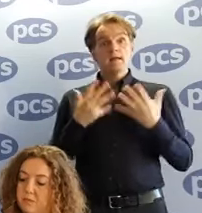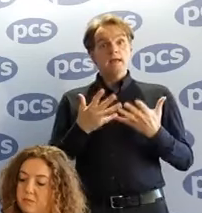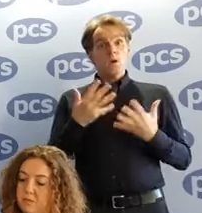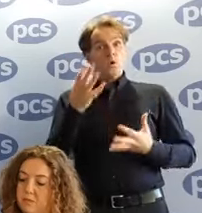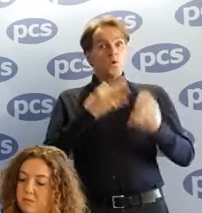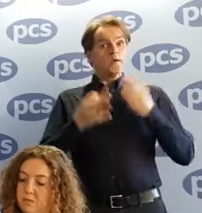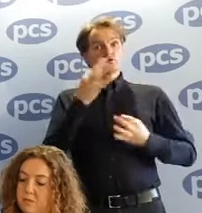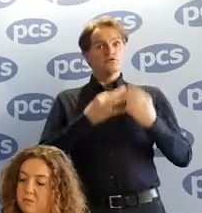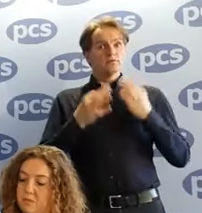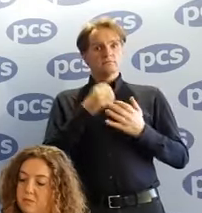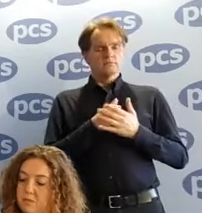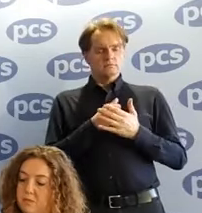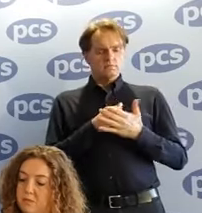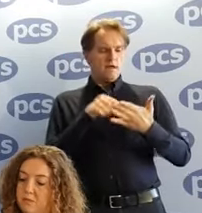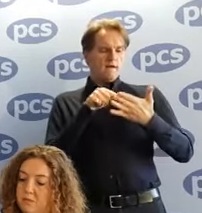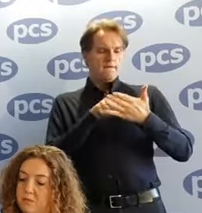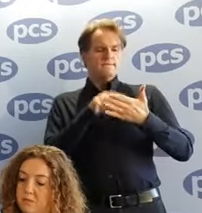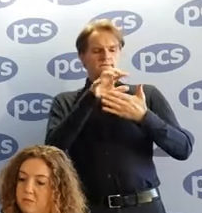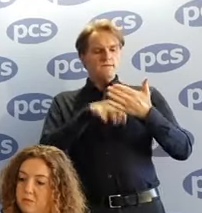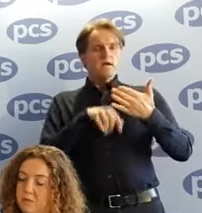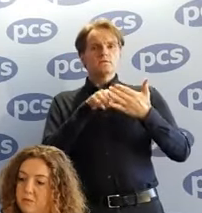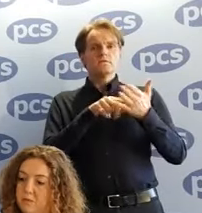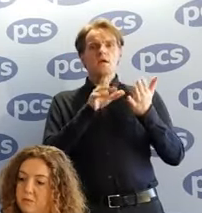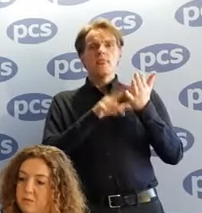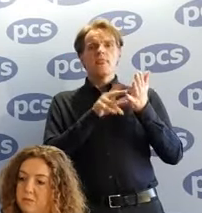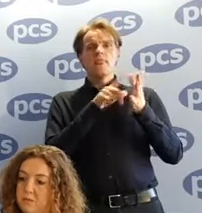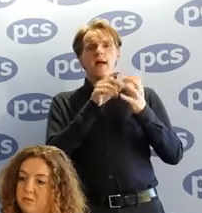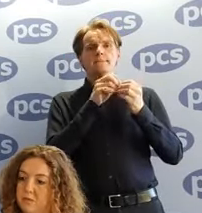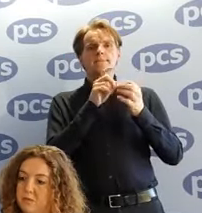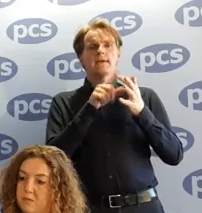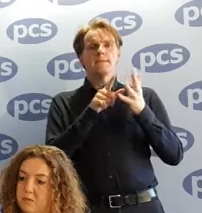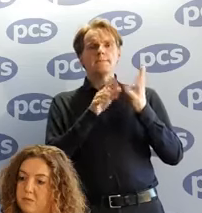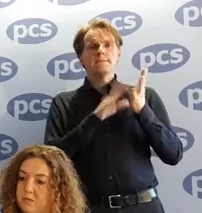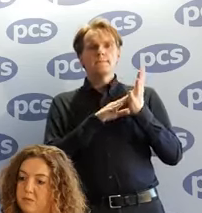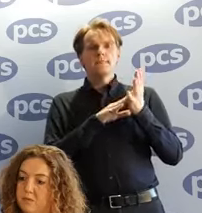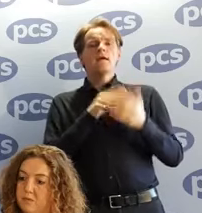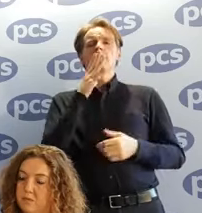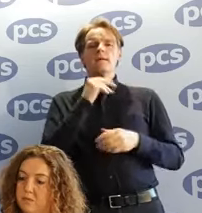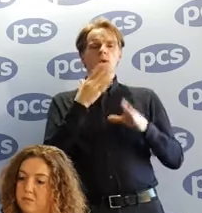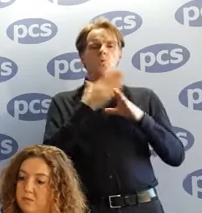one is from Mubeen who works in DExEU and his question is we've been